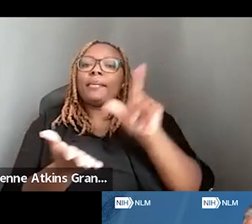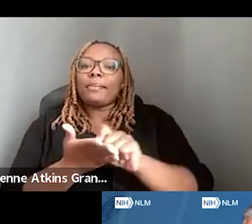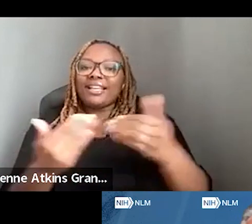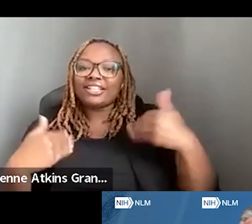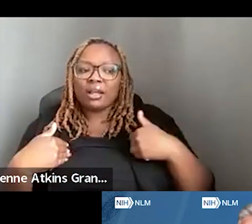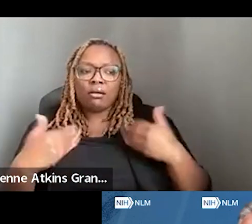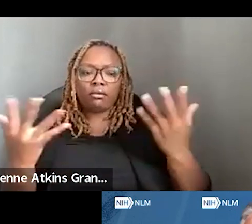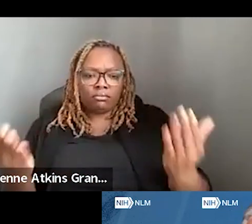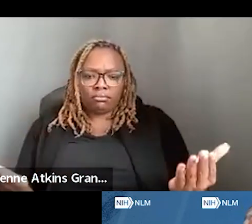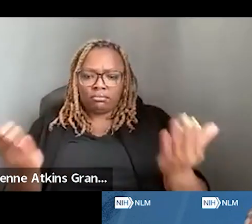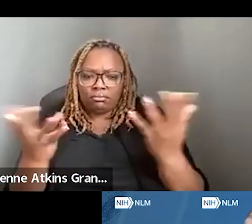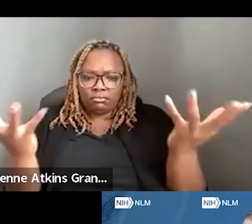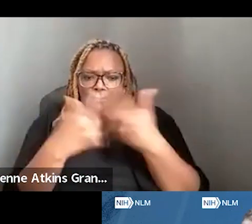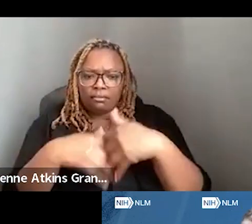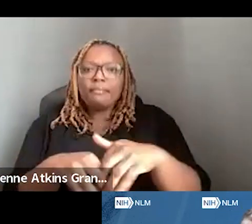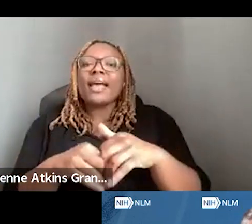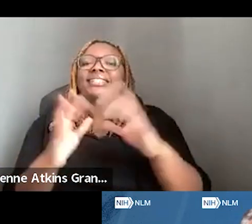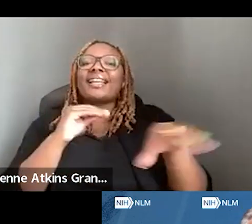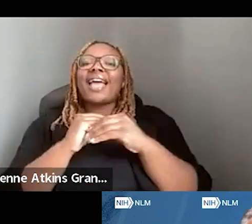and automatically added it into my ORCID account.